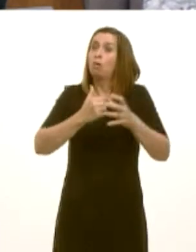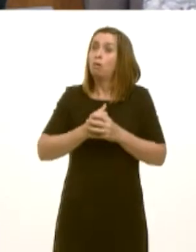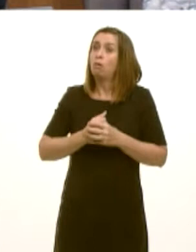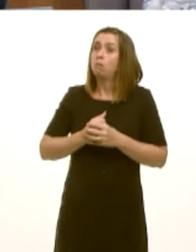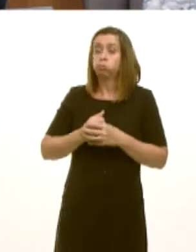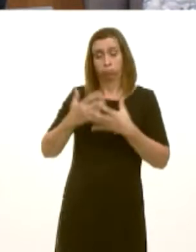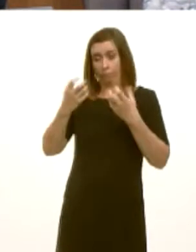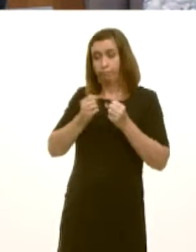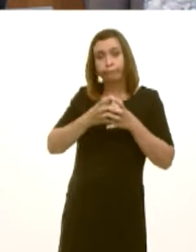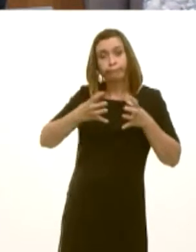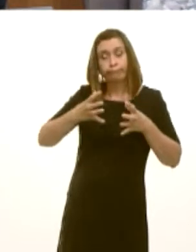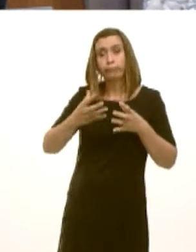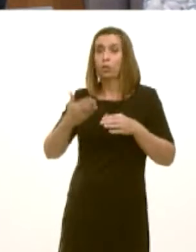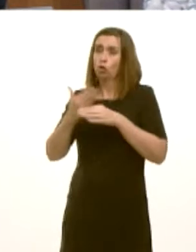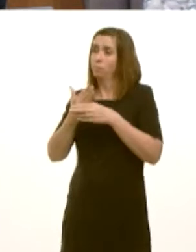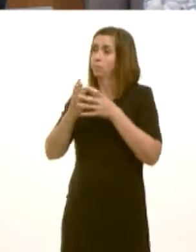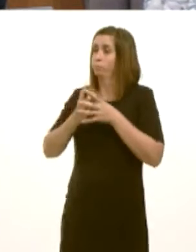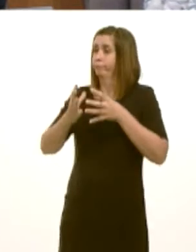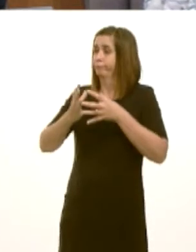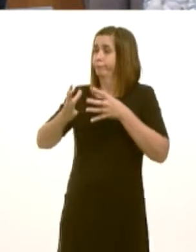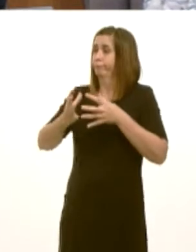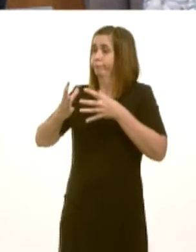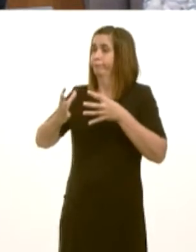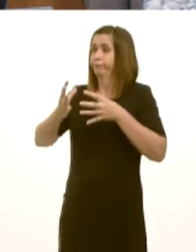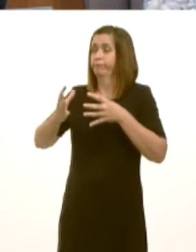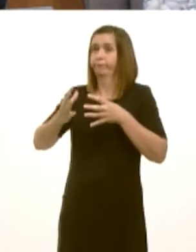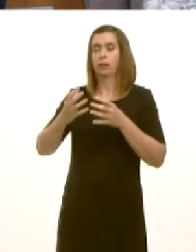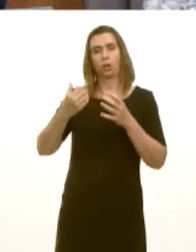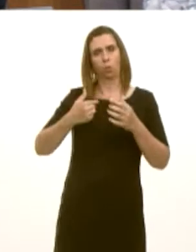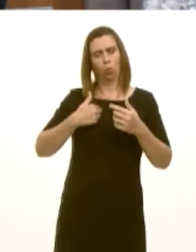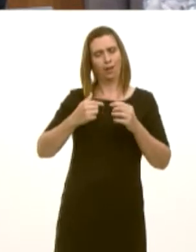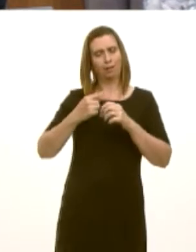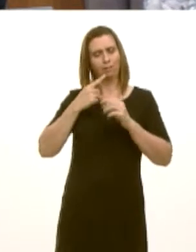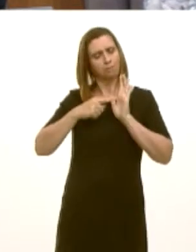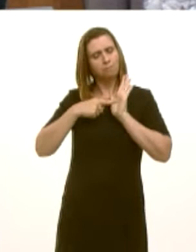Carwyn Jones: On top of that, one of our main manifesto commitments was to double the number